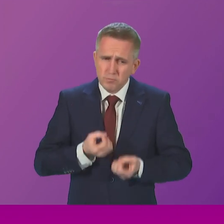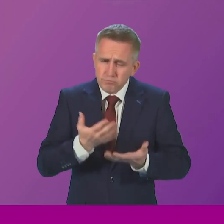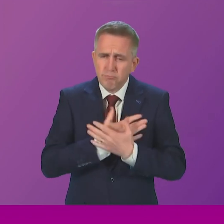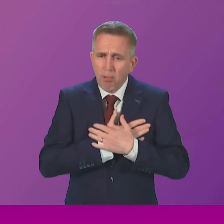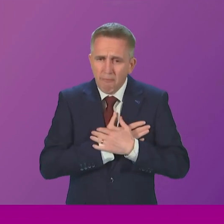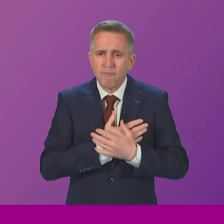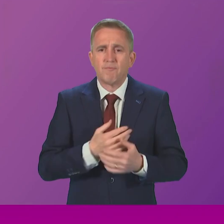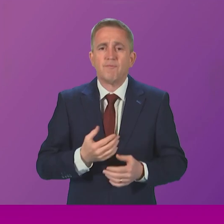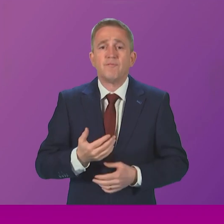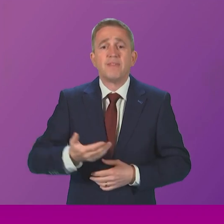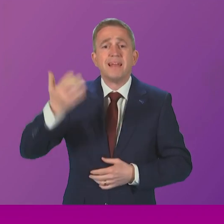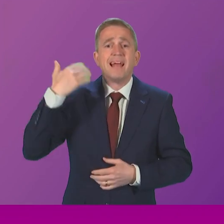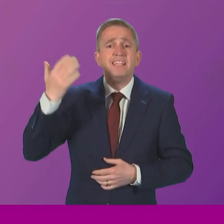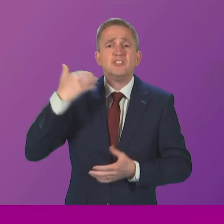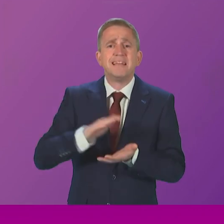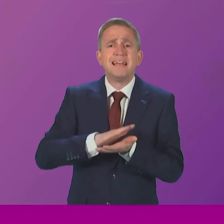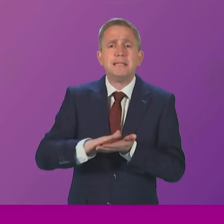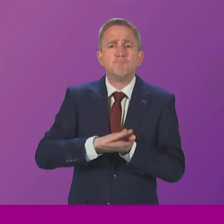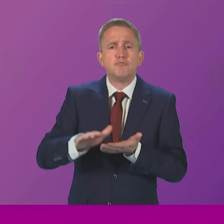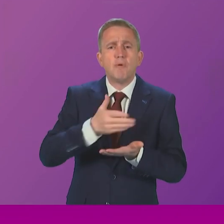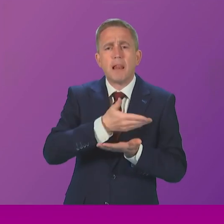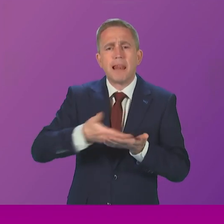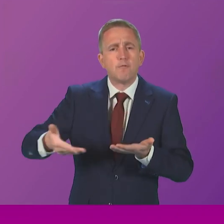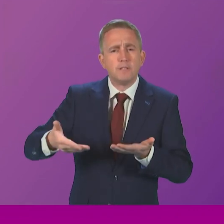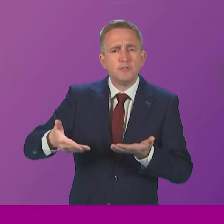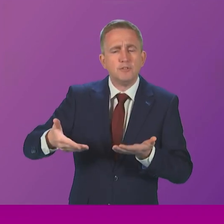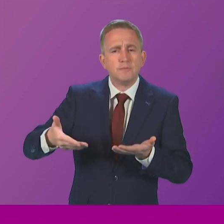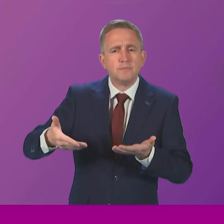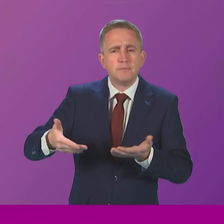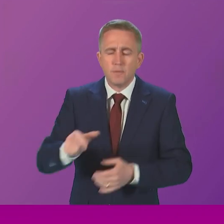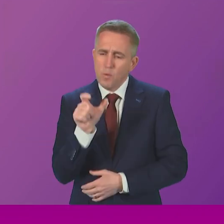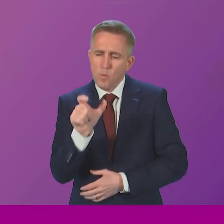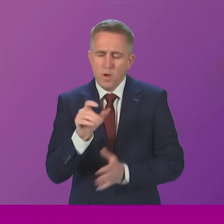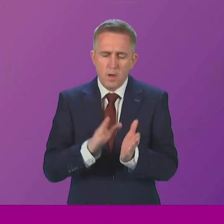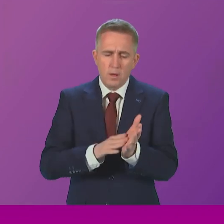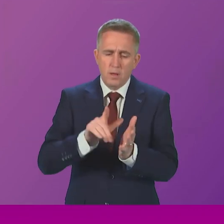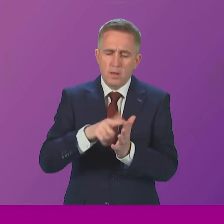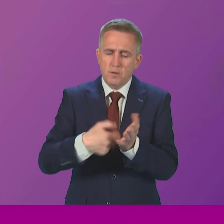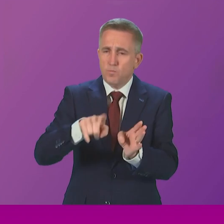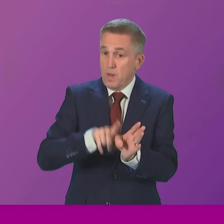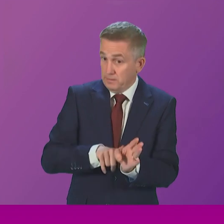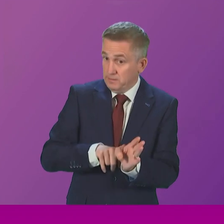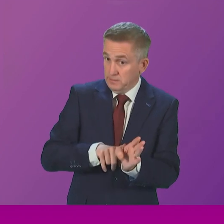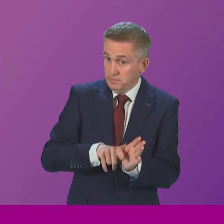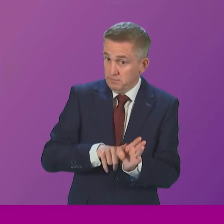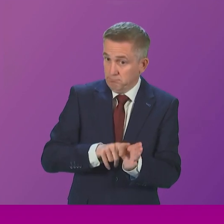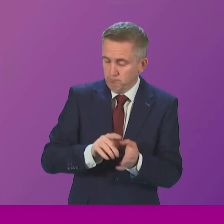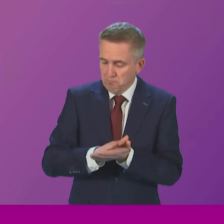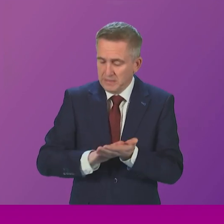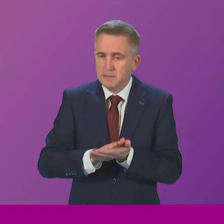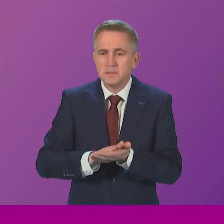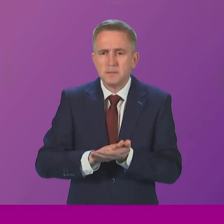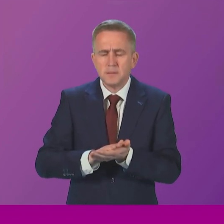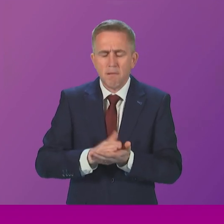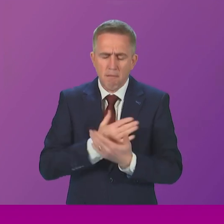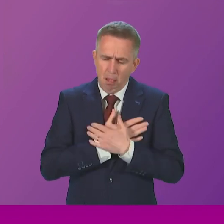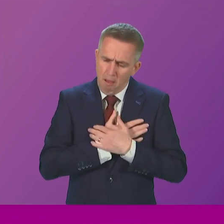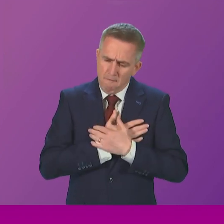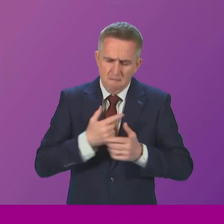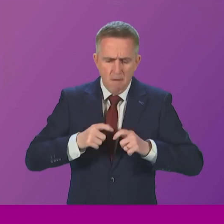In the ancient Hebrew language, the word for mercy speaks of the unconditional love that a parent has